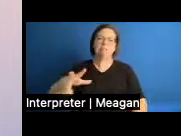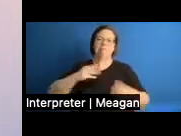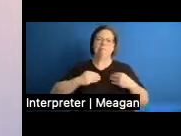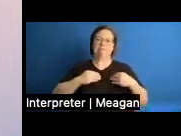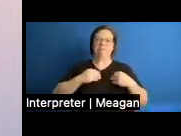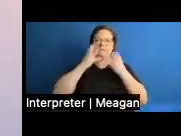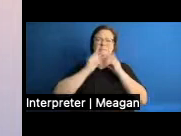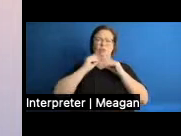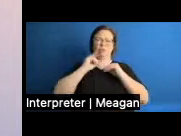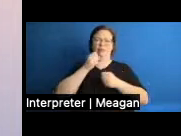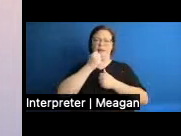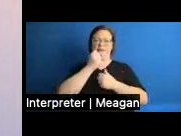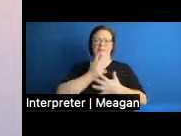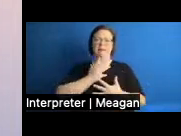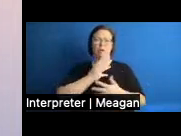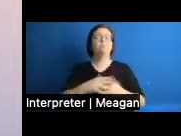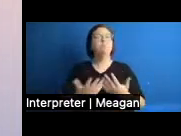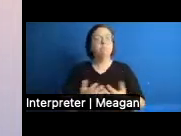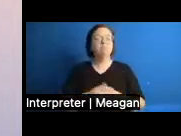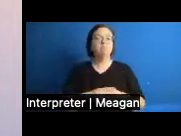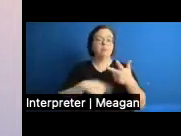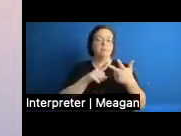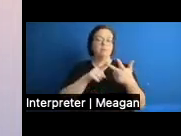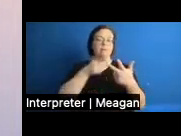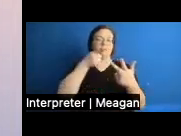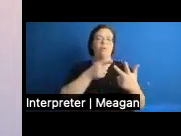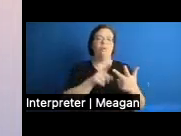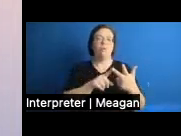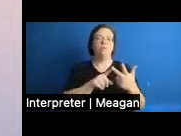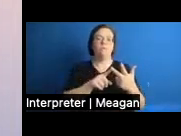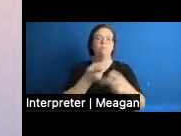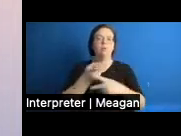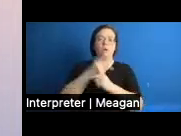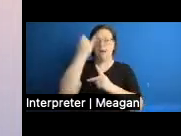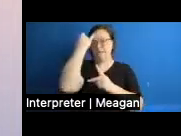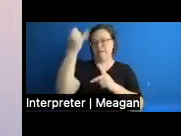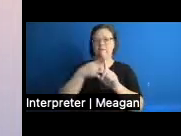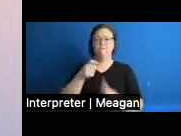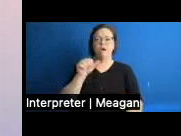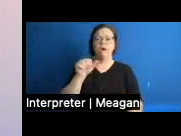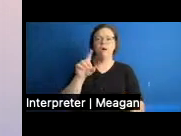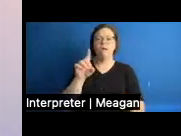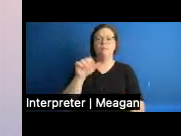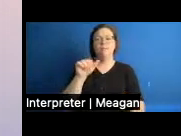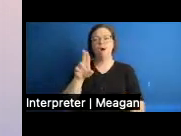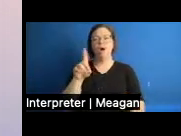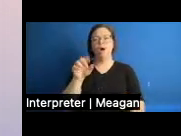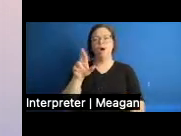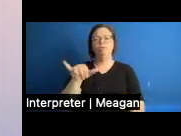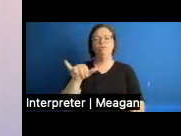And then the last thing borrows its idea from Audre Lorde. Specifically, her essay, “Poetry